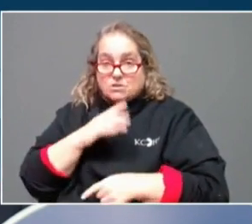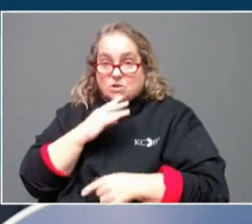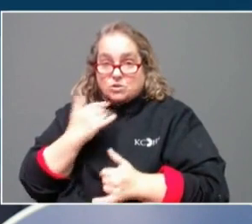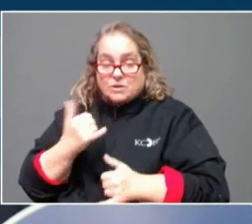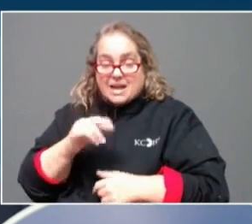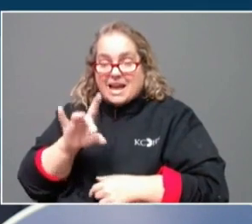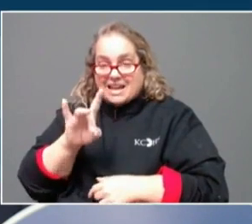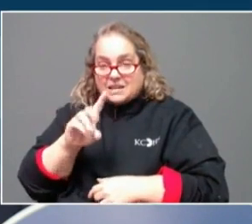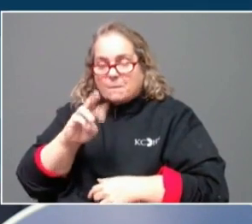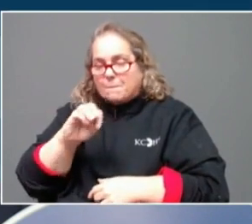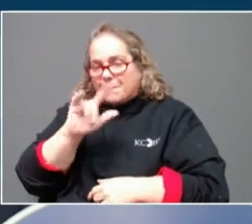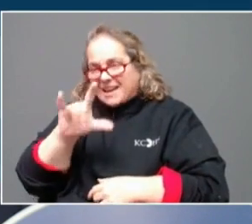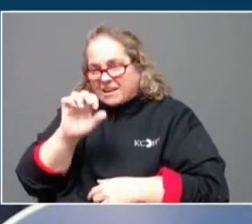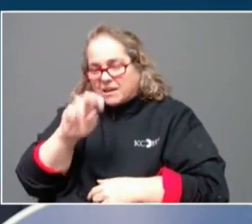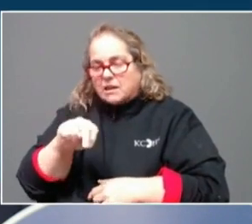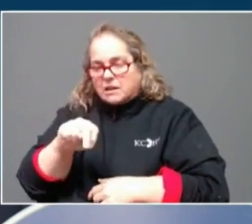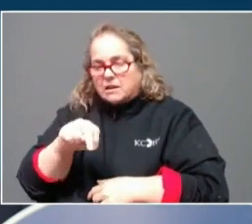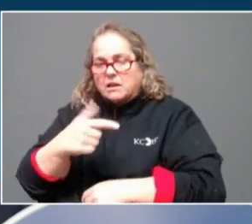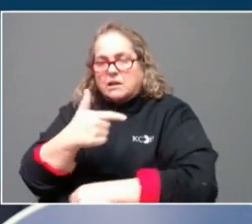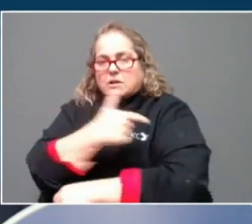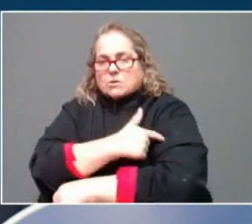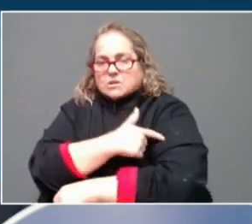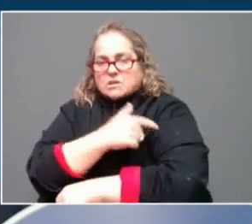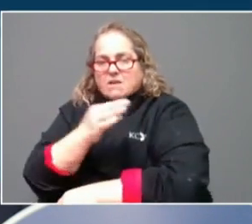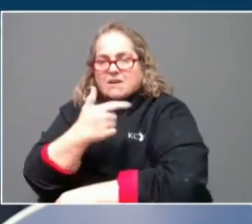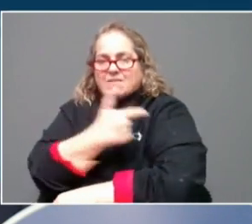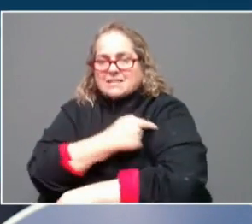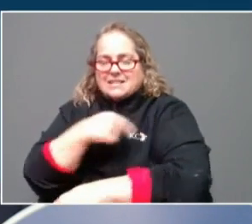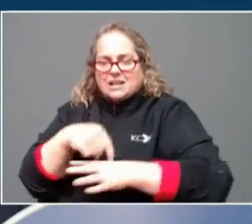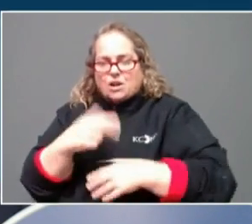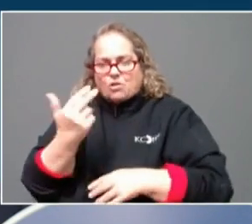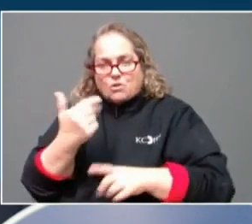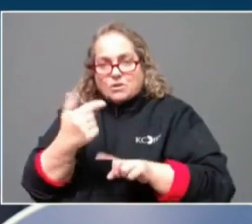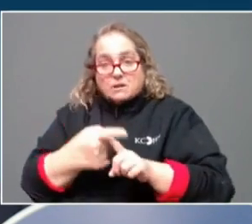vaccine In about 13 months. It's a staggering accomplishment. When you put